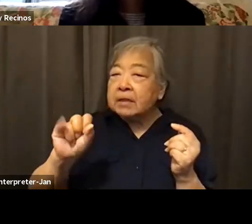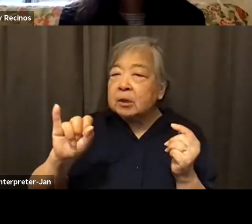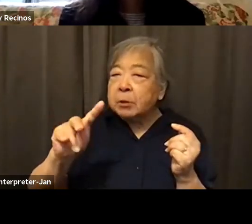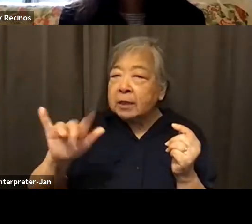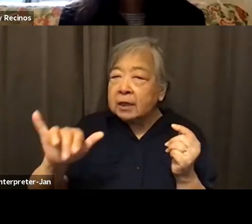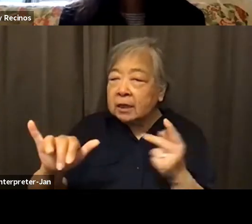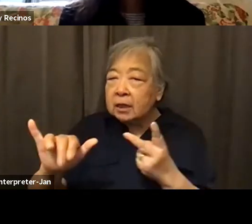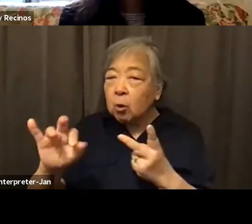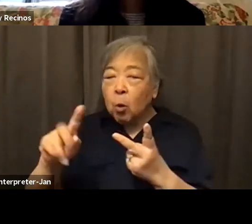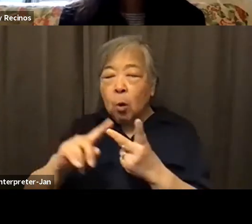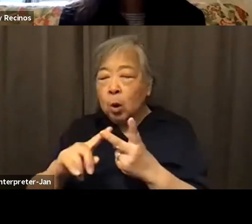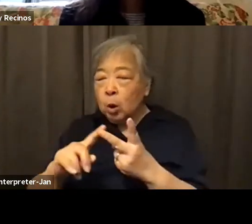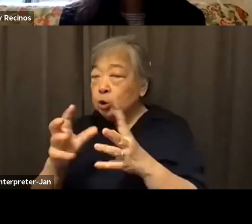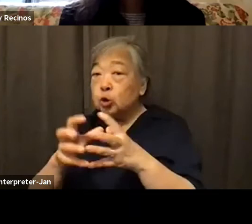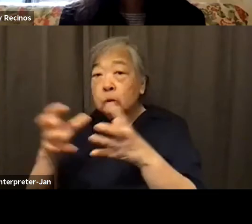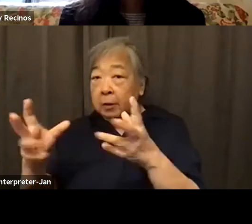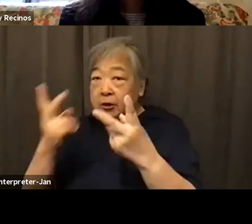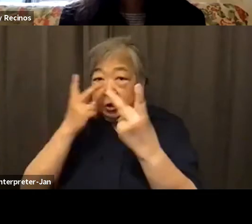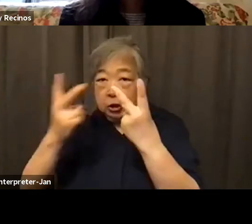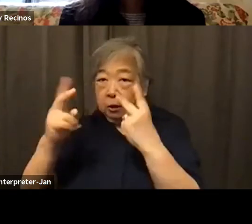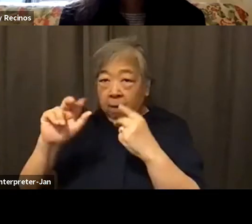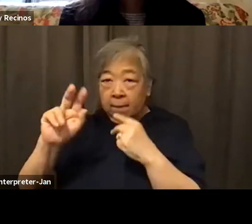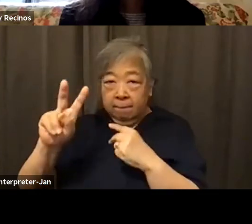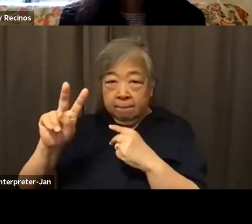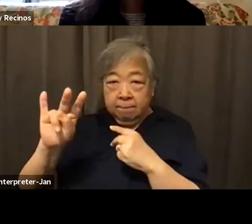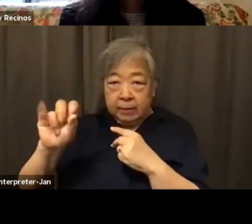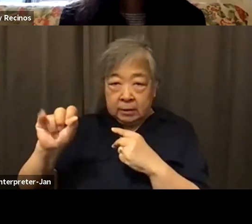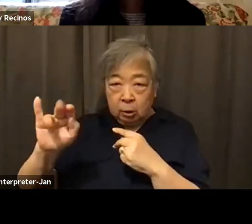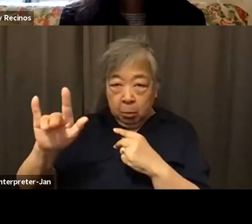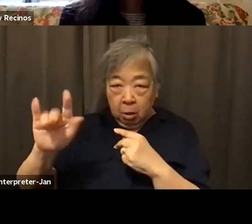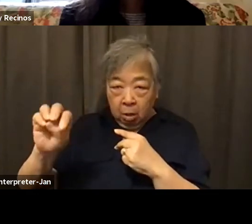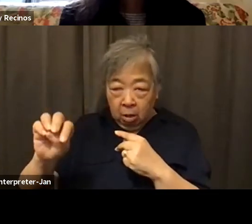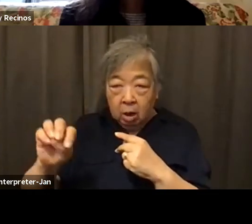that's something that people with disabilities grapple with here in the United States or